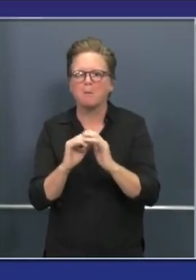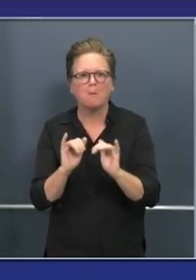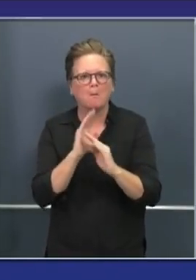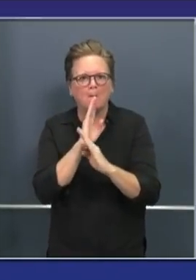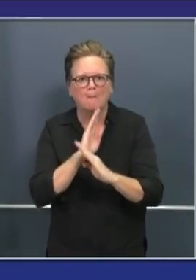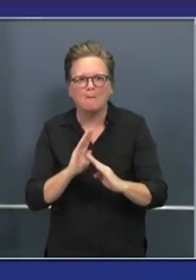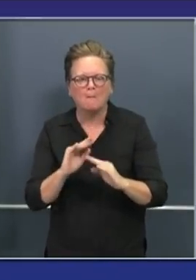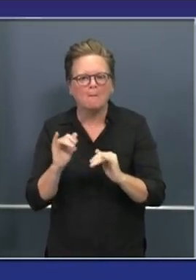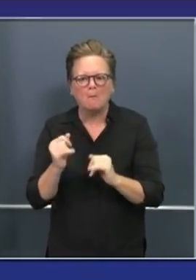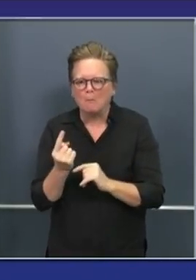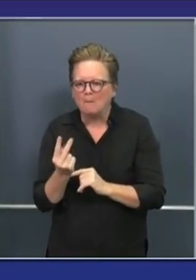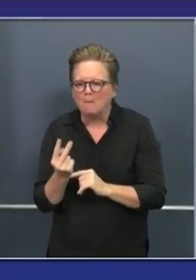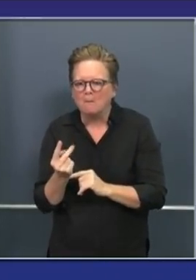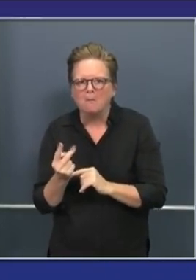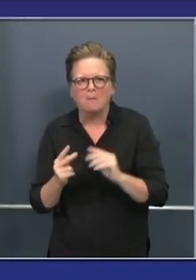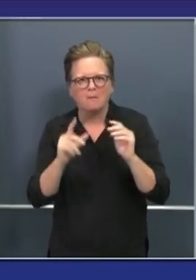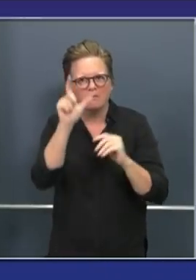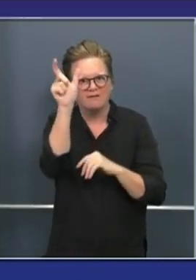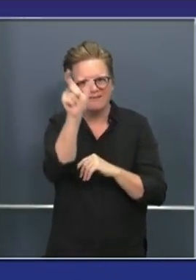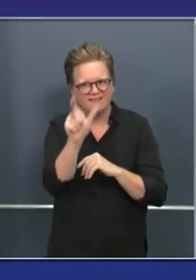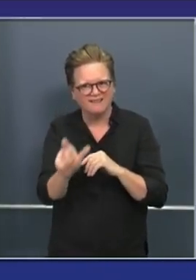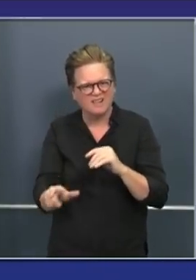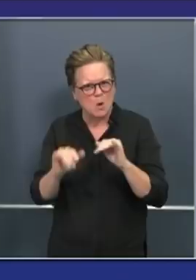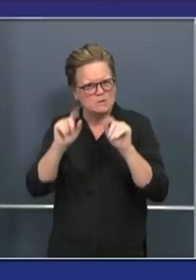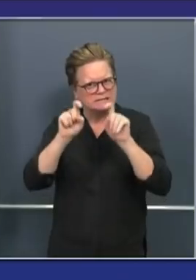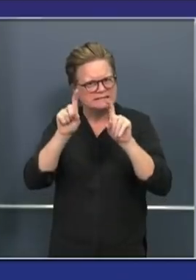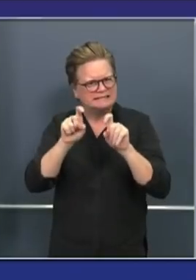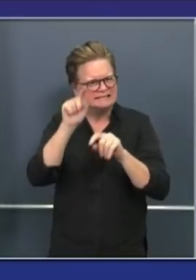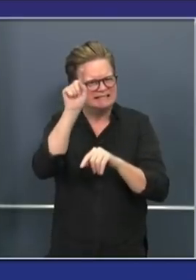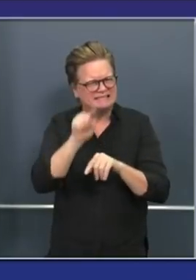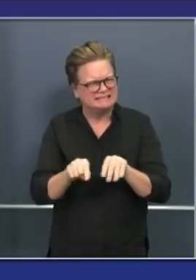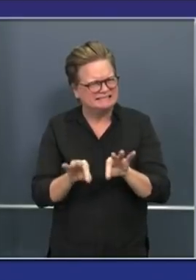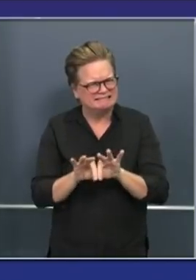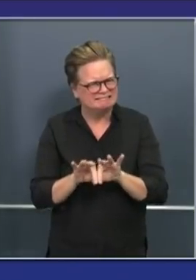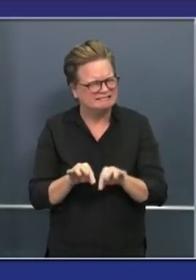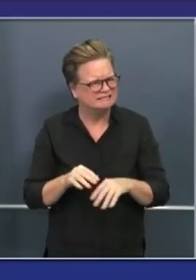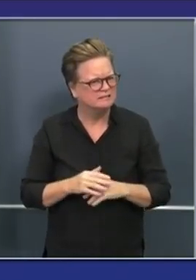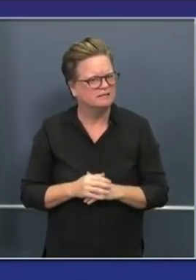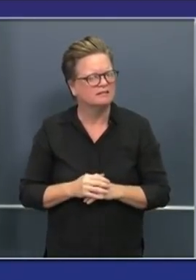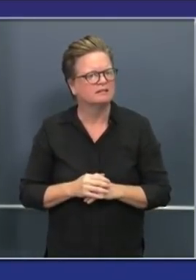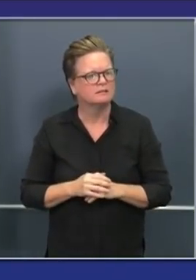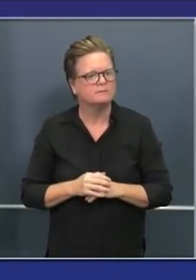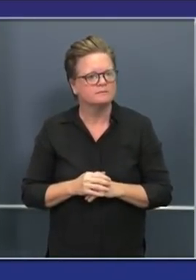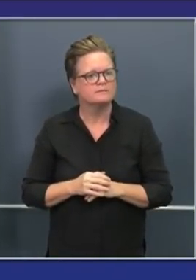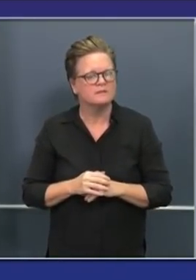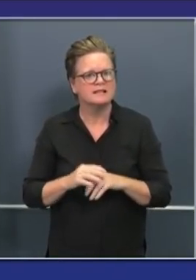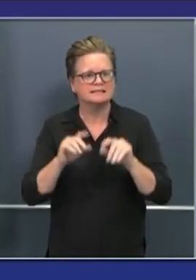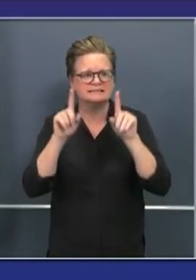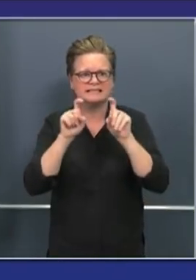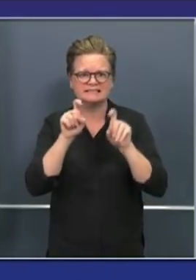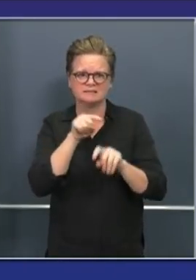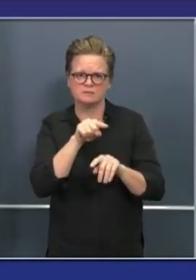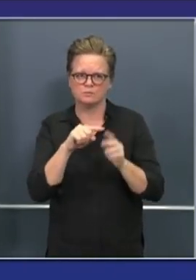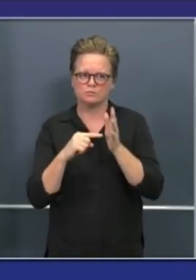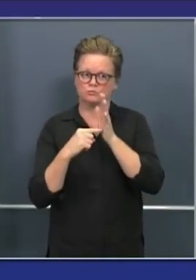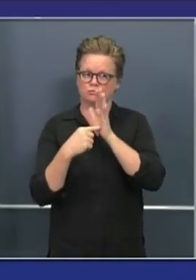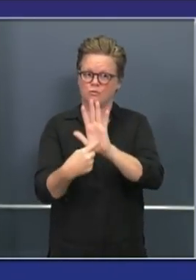AND THE SPREAD OF THIS DISEASE. WHAT YOU CAN SEE ON THIS SLIDE